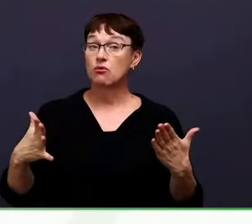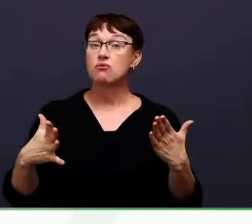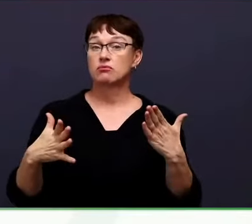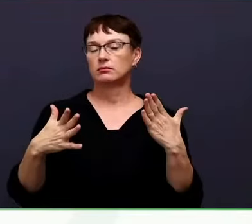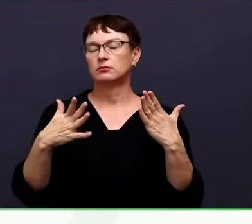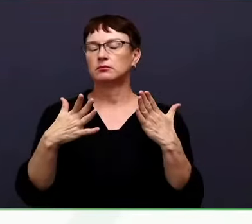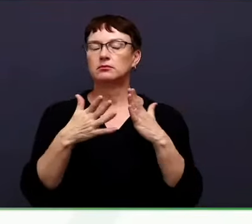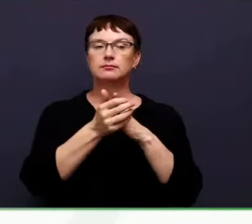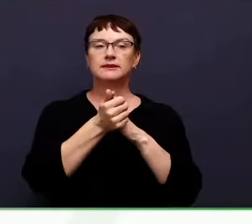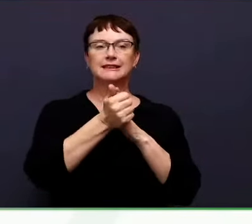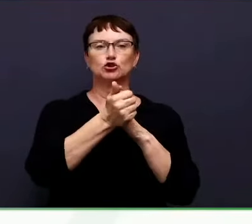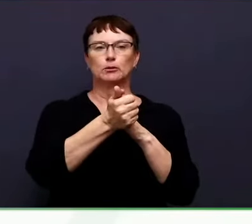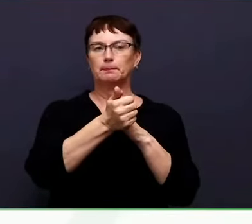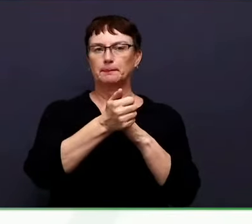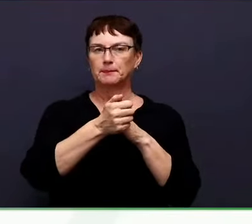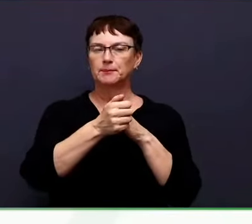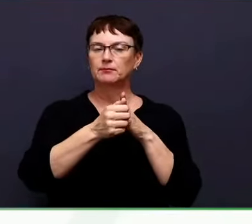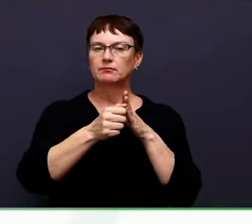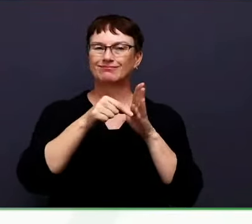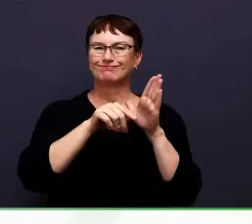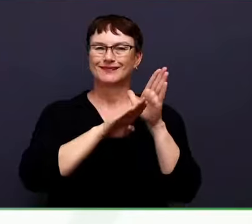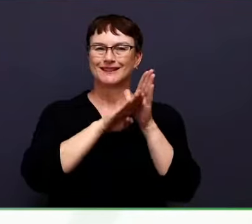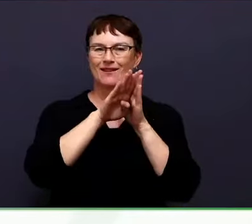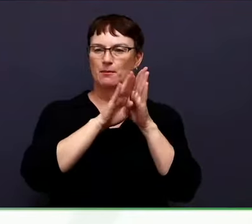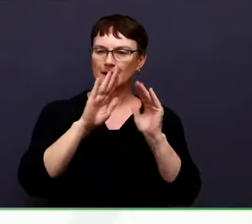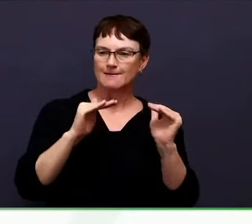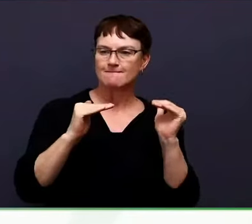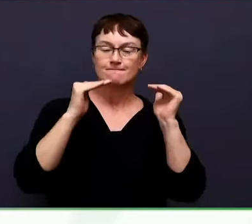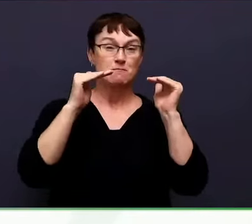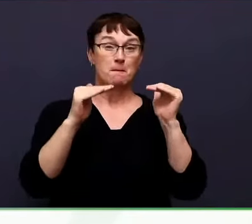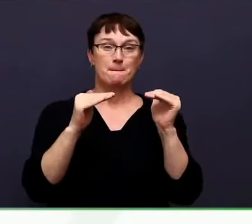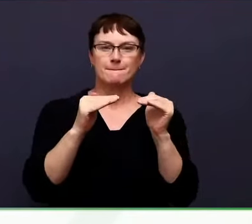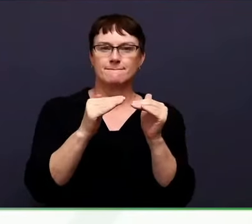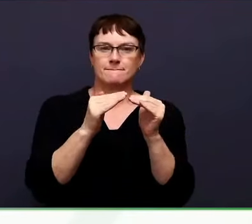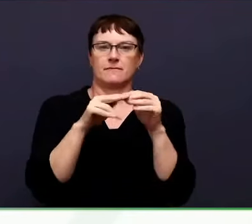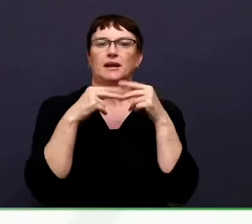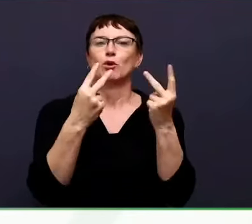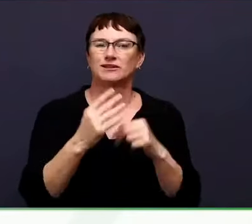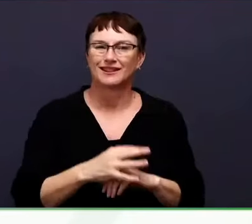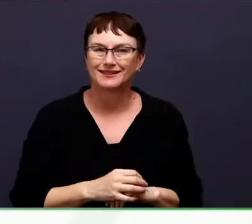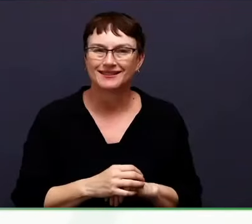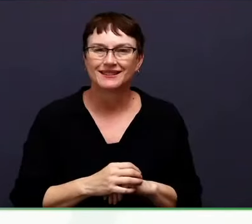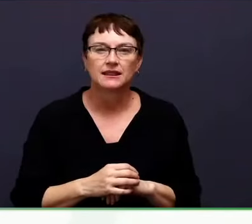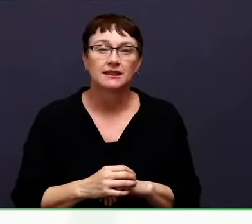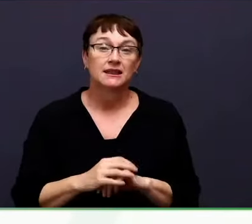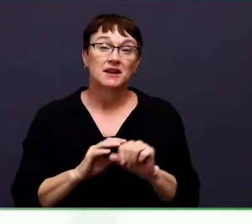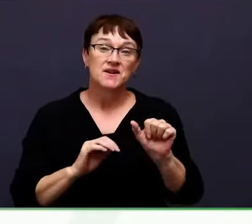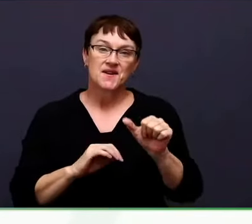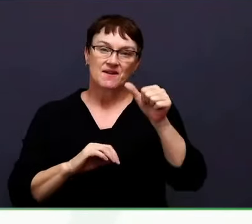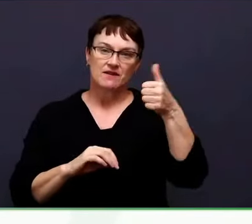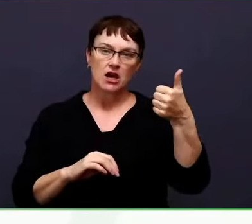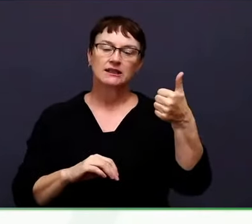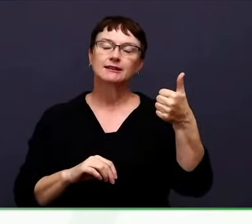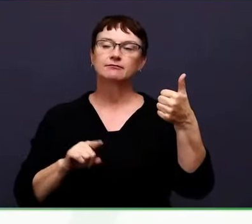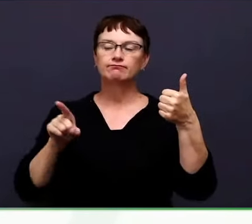group dynamics. Acting as a cohesive group allows them to use their common power to